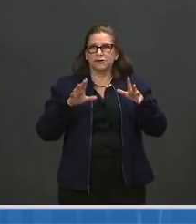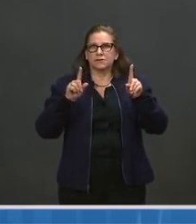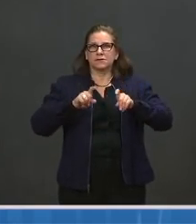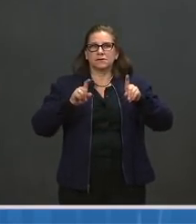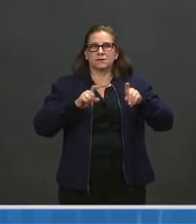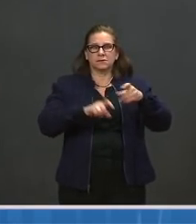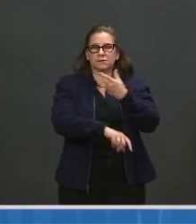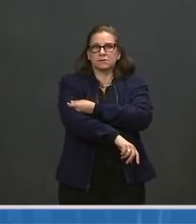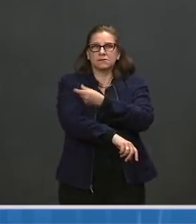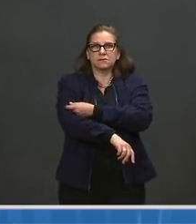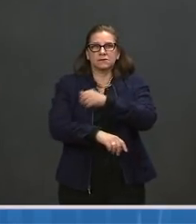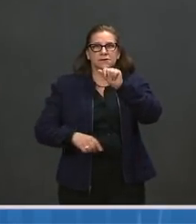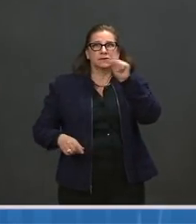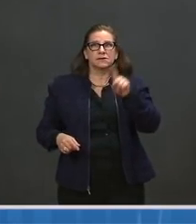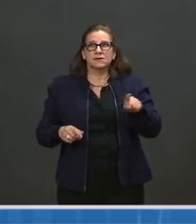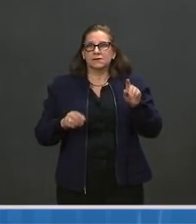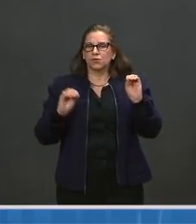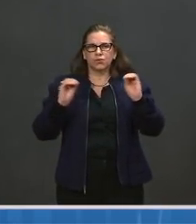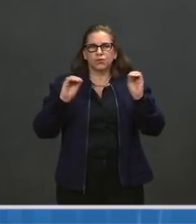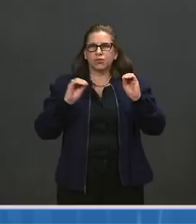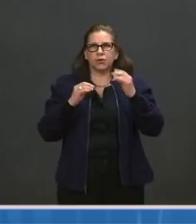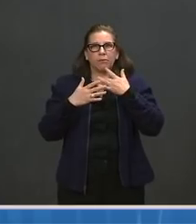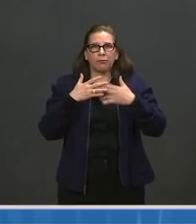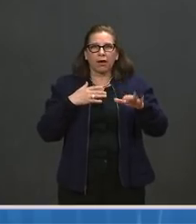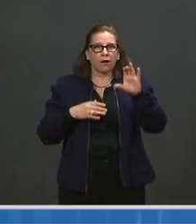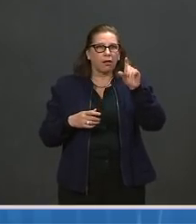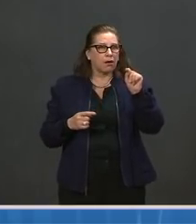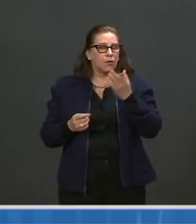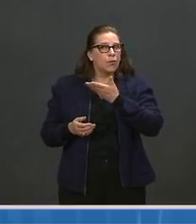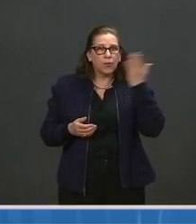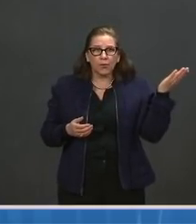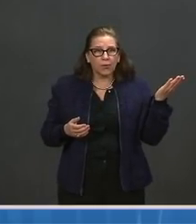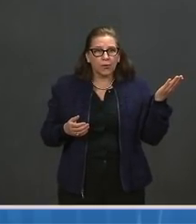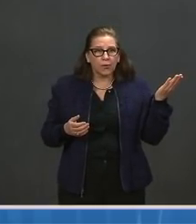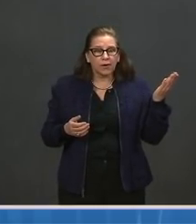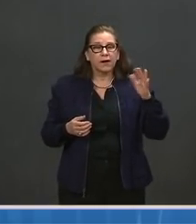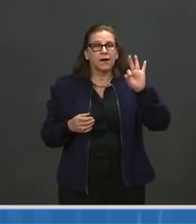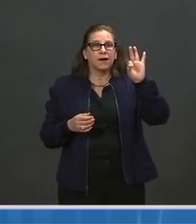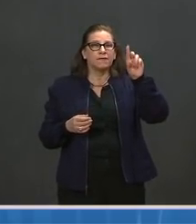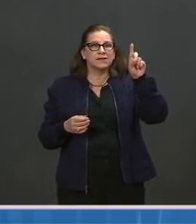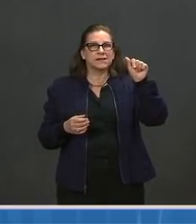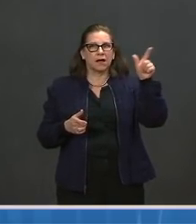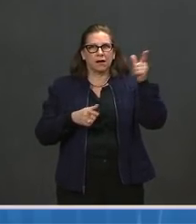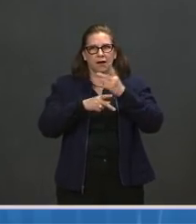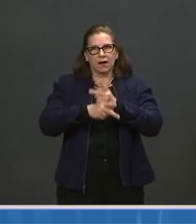very carefully go over all of these data. There will be an application for an EUA,